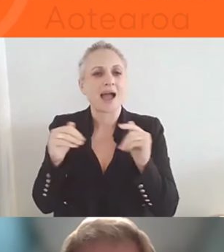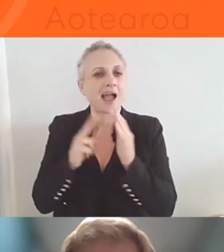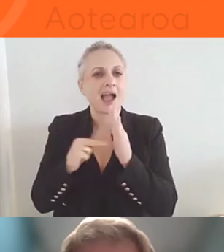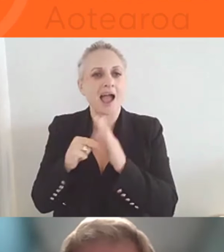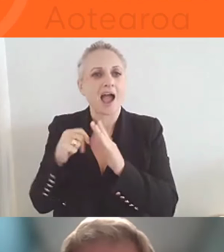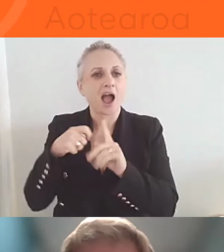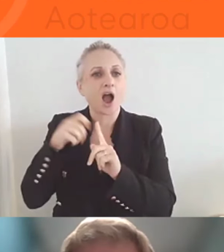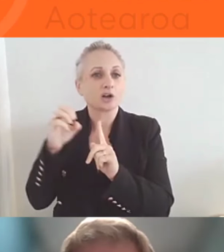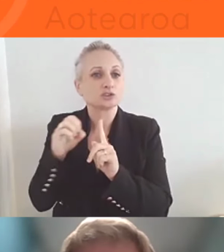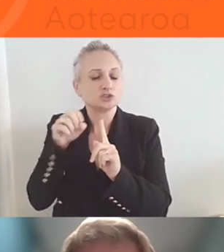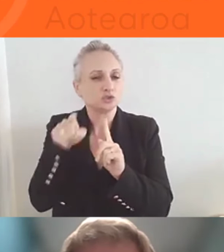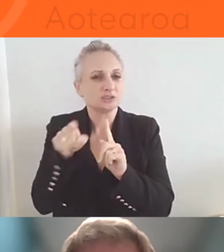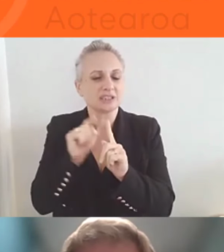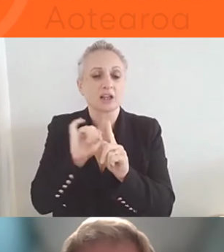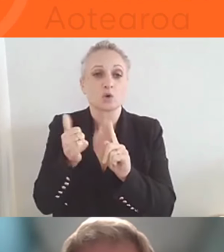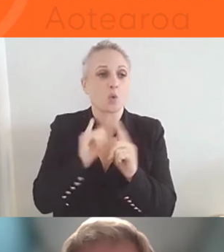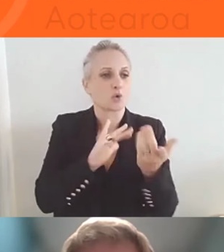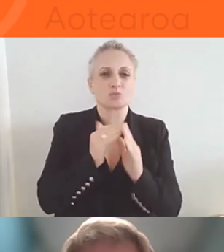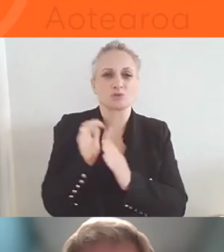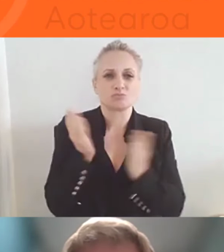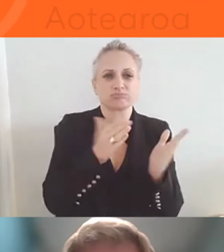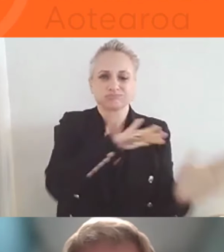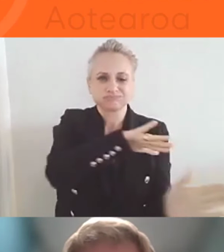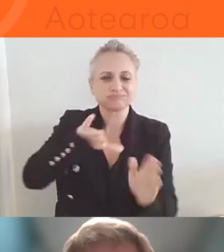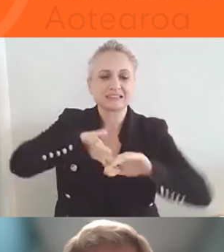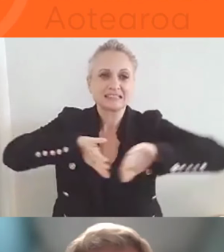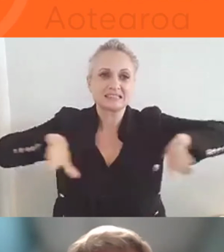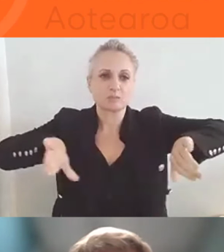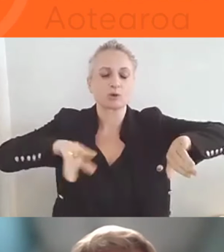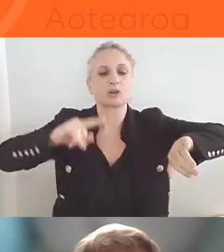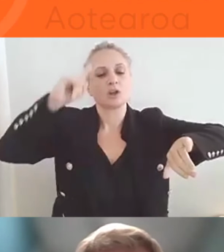etc. That's a concern, and that's why I think as quickly as possible